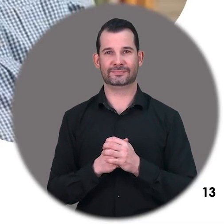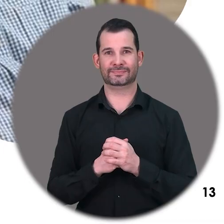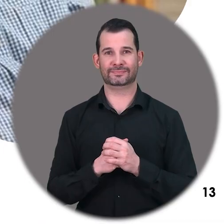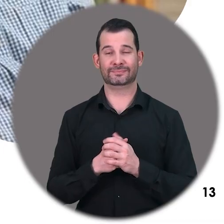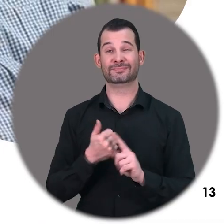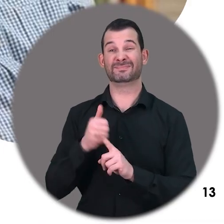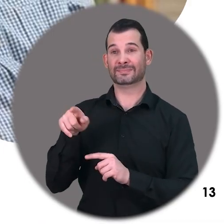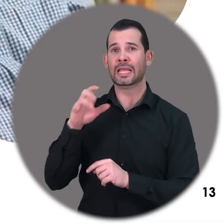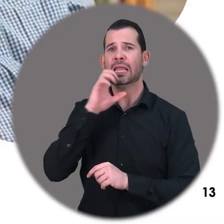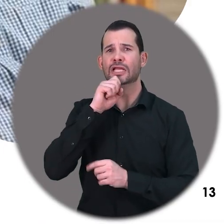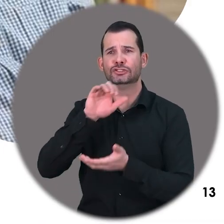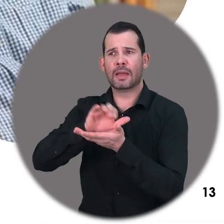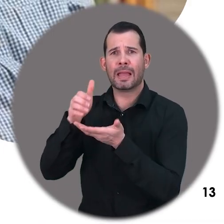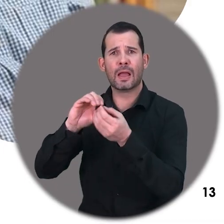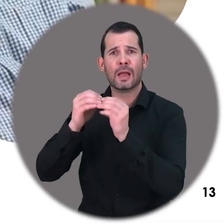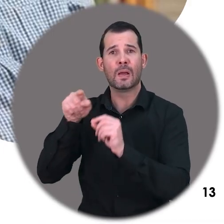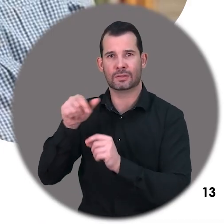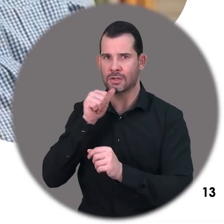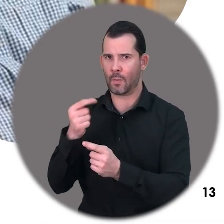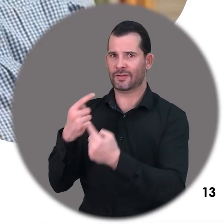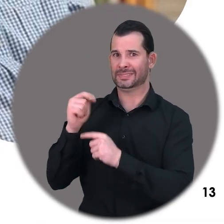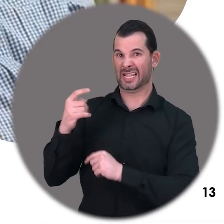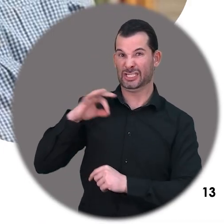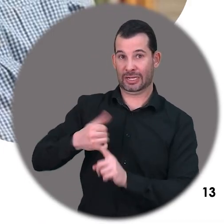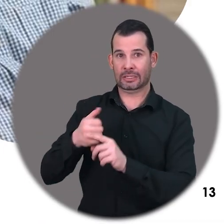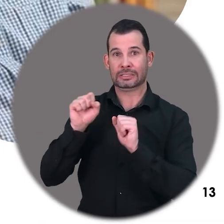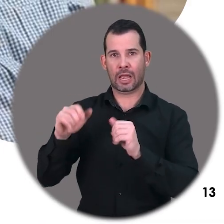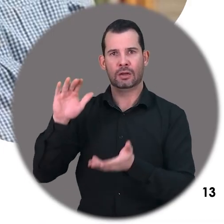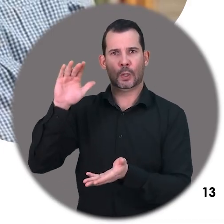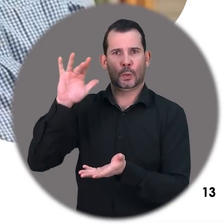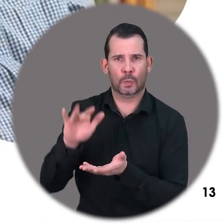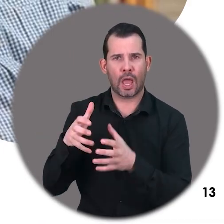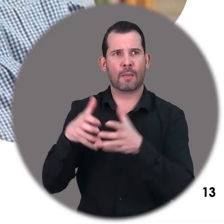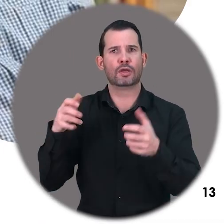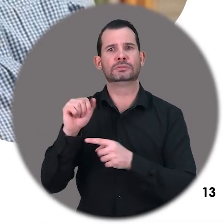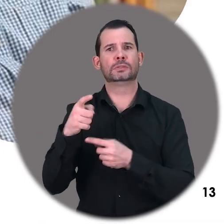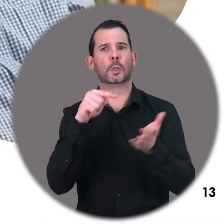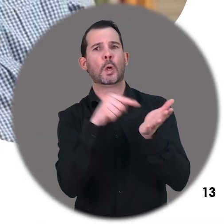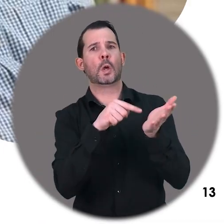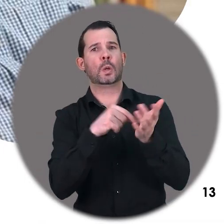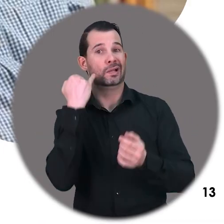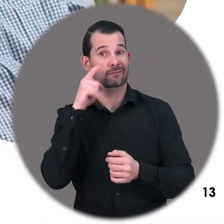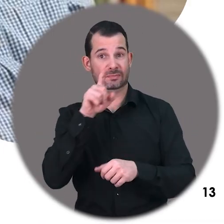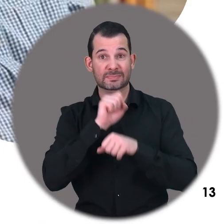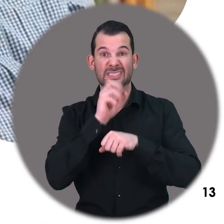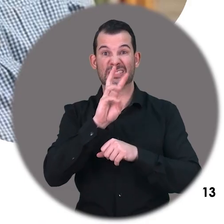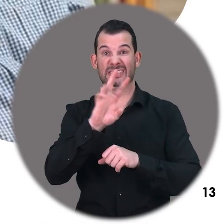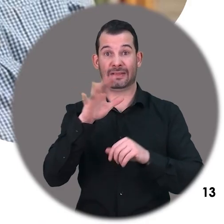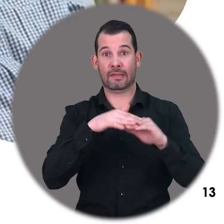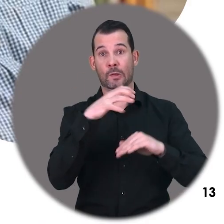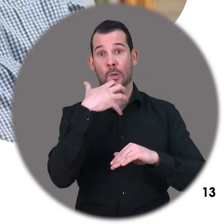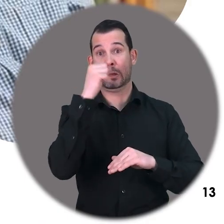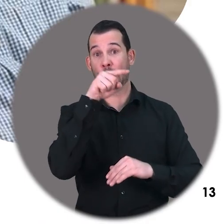The age amount is a non-refundable tax credit that can lower the amount of tax owed if you’re 65 or older